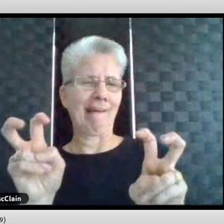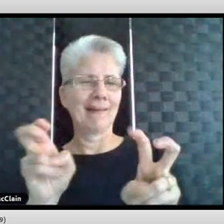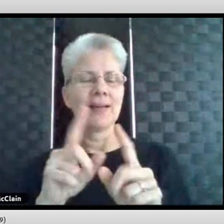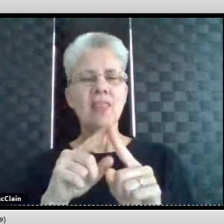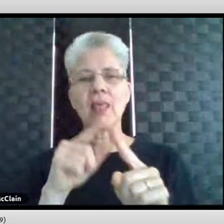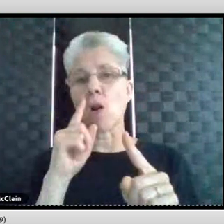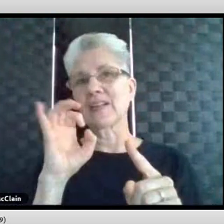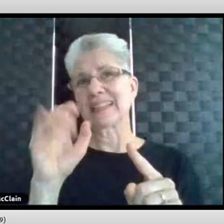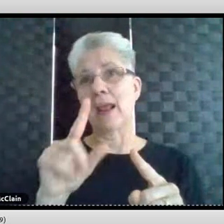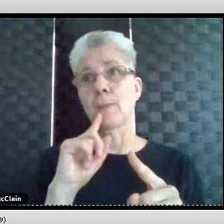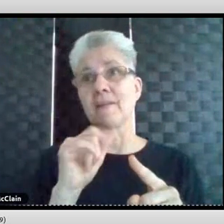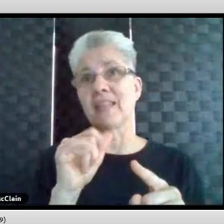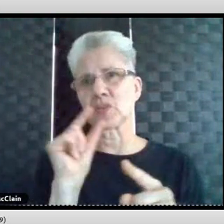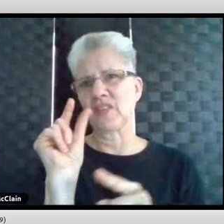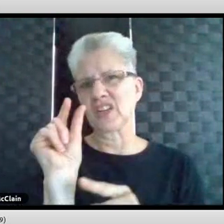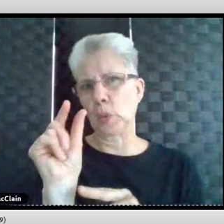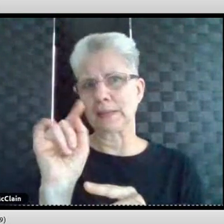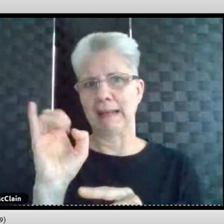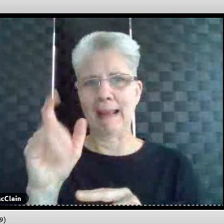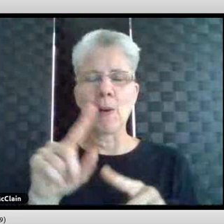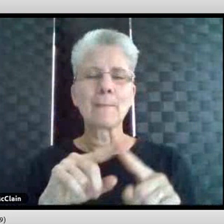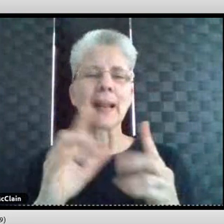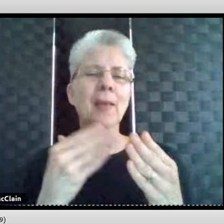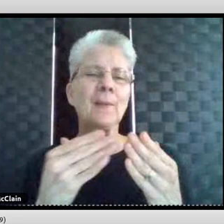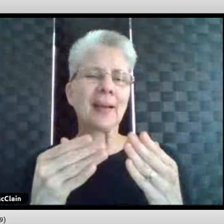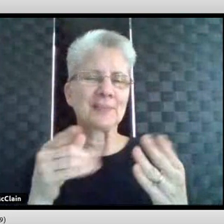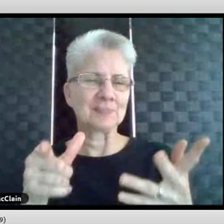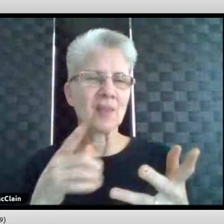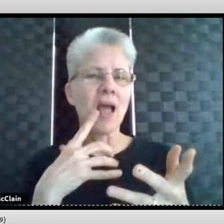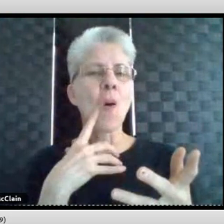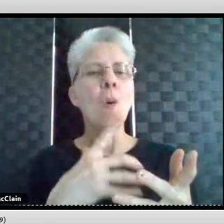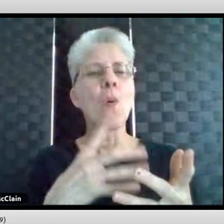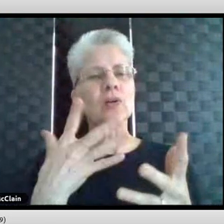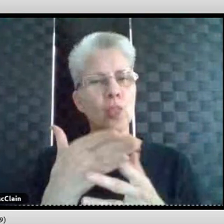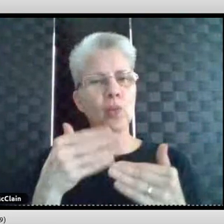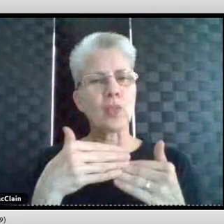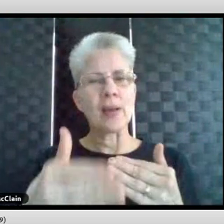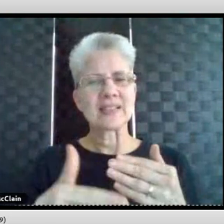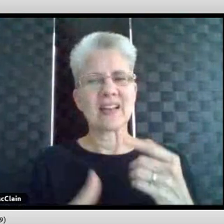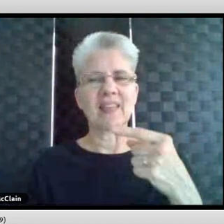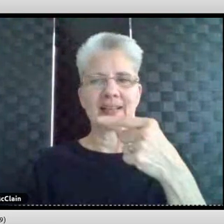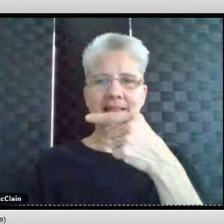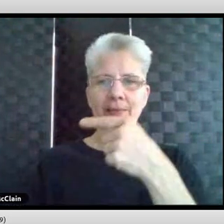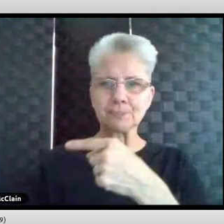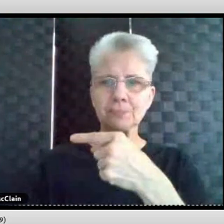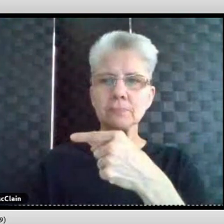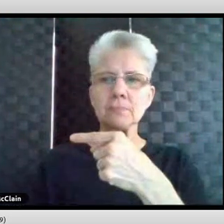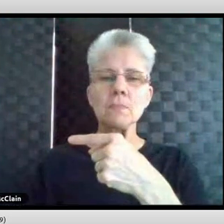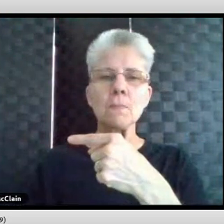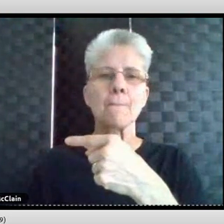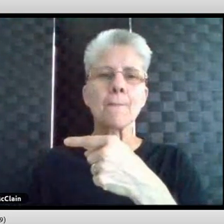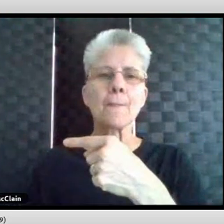I don't think, or if they do it's very short. But anyway, I want to go through the rest of this, to get your attention in case there's something else that might help.